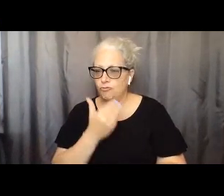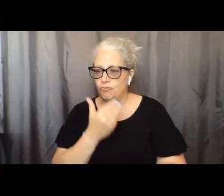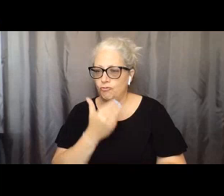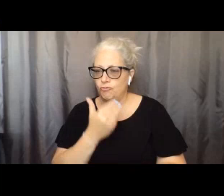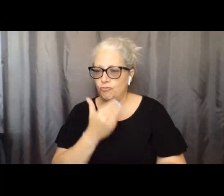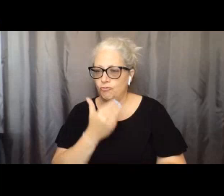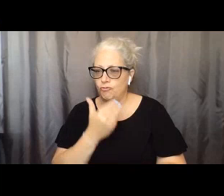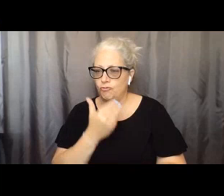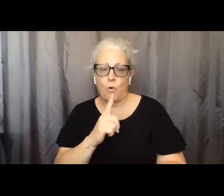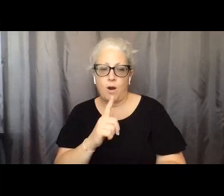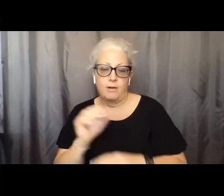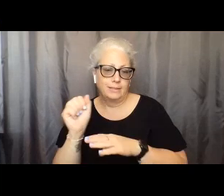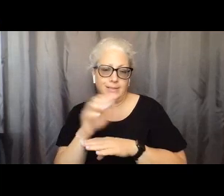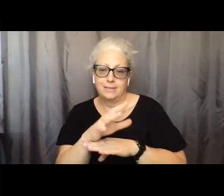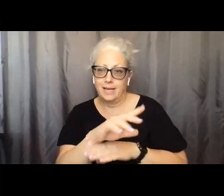[Rachelle Johnson (DES)] It's great to see your